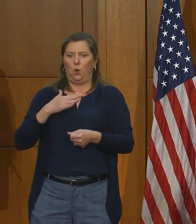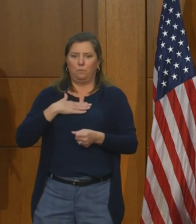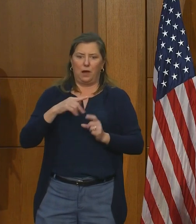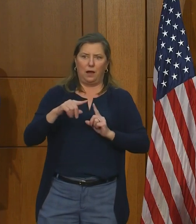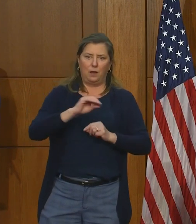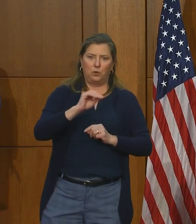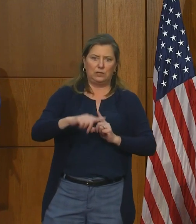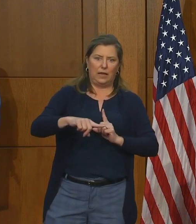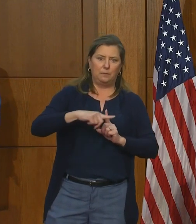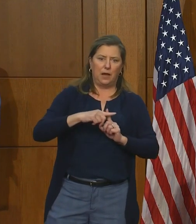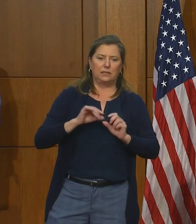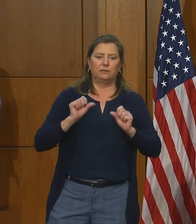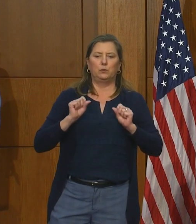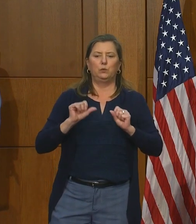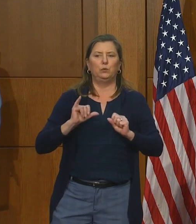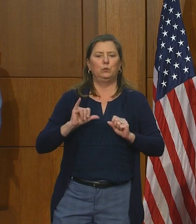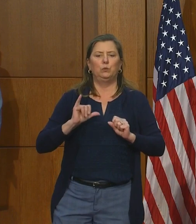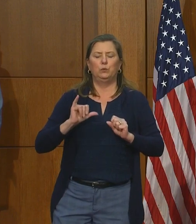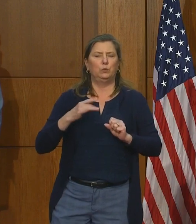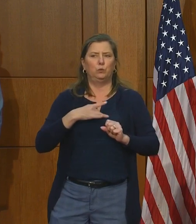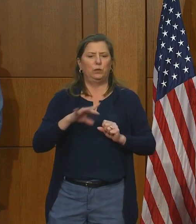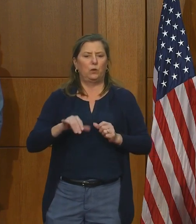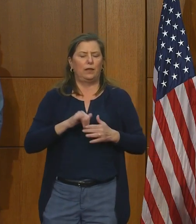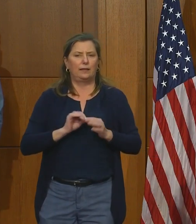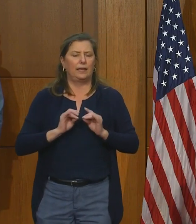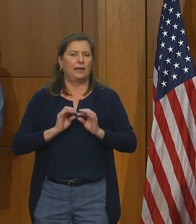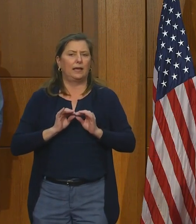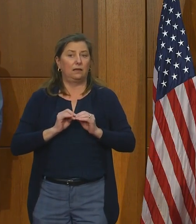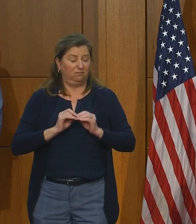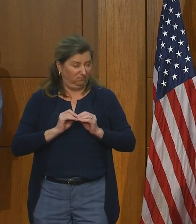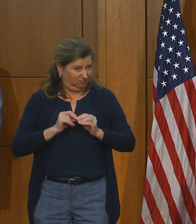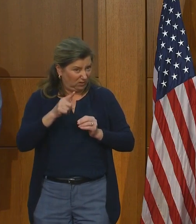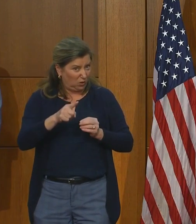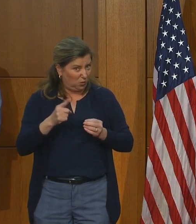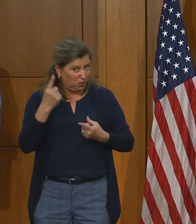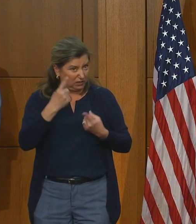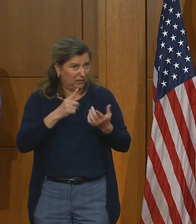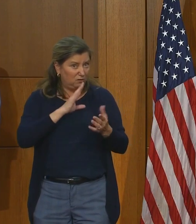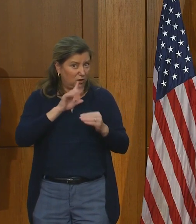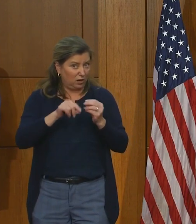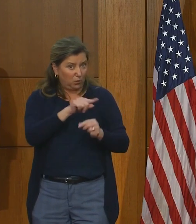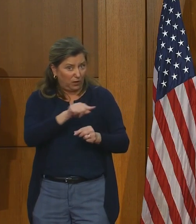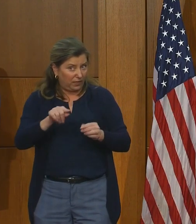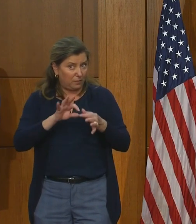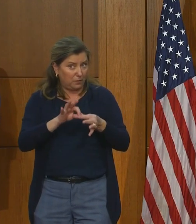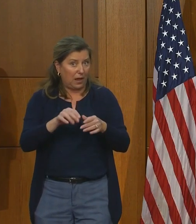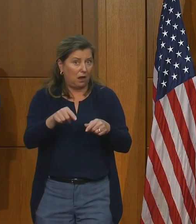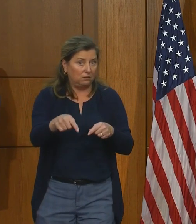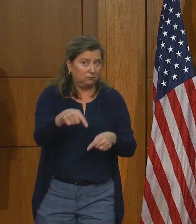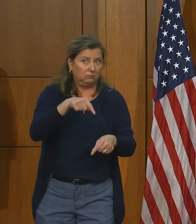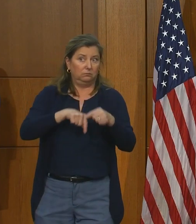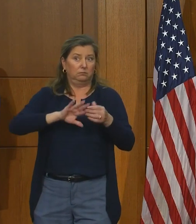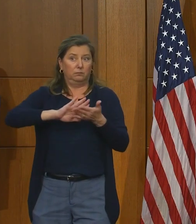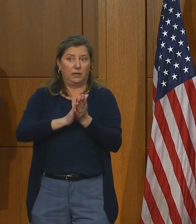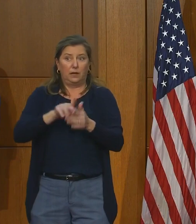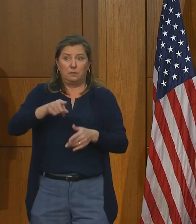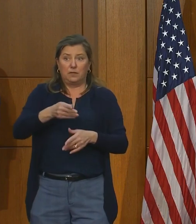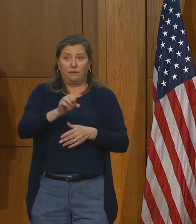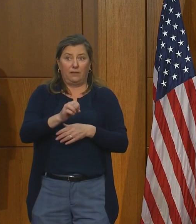HELLO KELLY NOW SEES WHAT THEIR LOCAL PERCENT POSITIVITY IS AND THEY'RE LIKE. YOU KNOW WE DON'T LIKE THE WAY IT'S GOING YOU